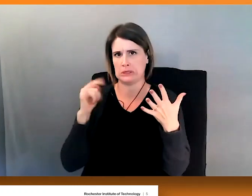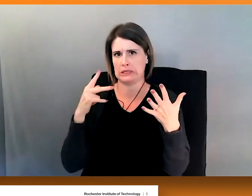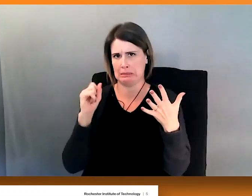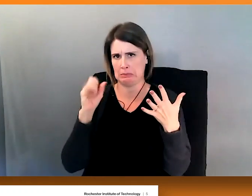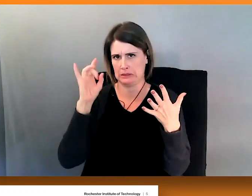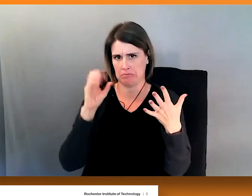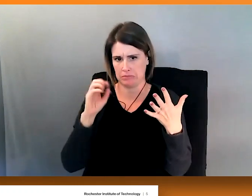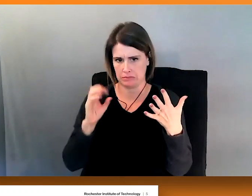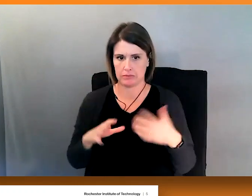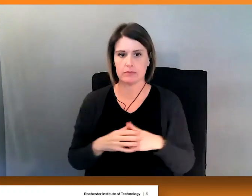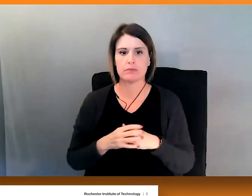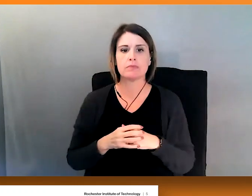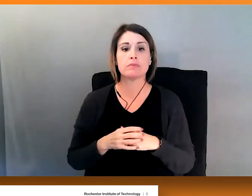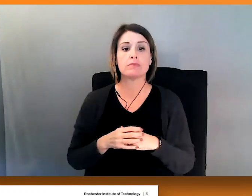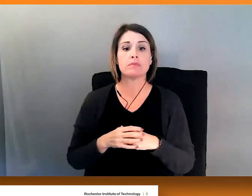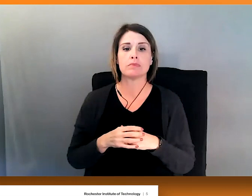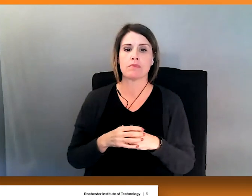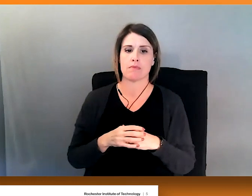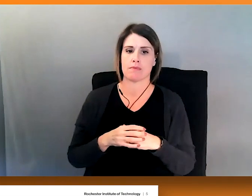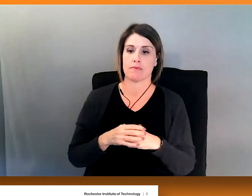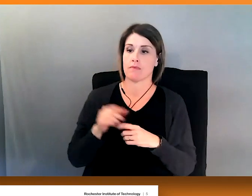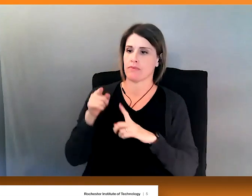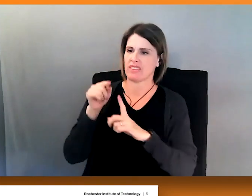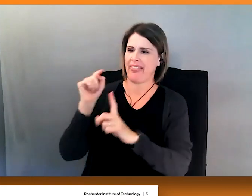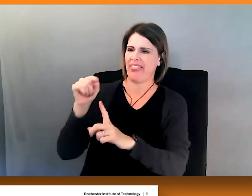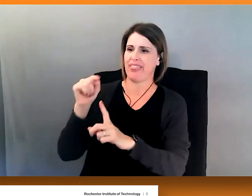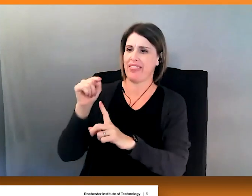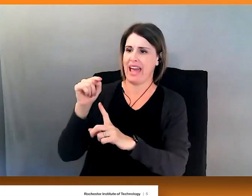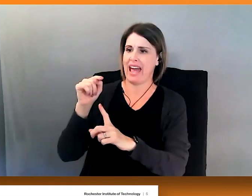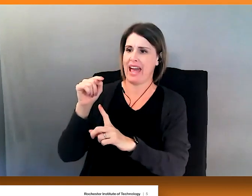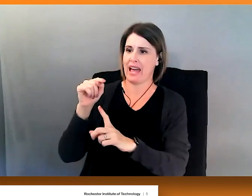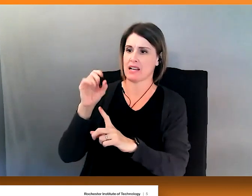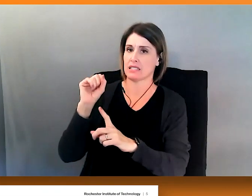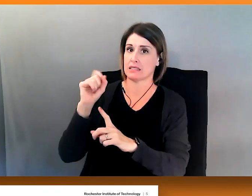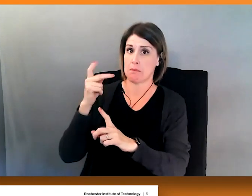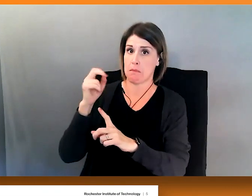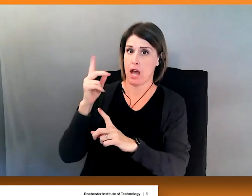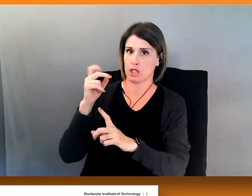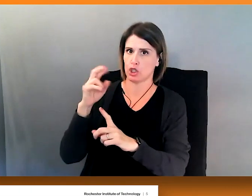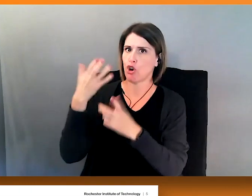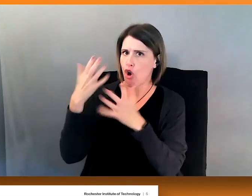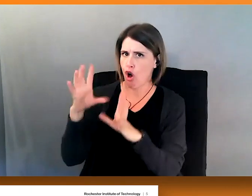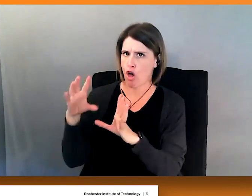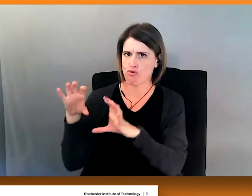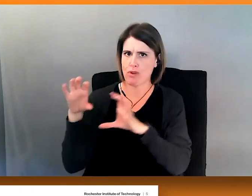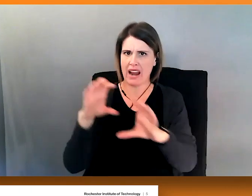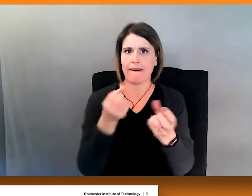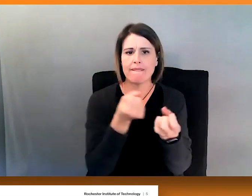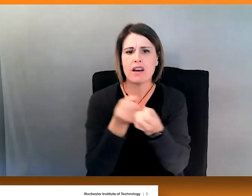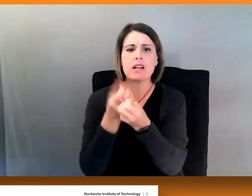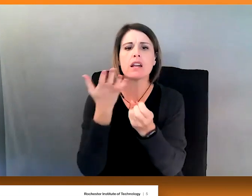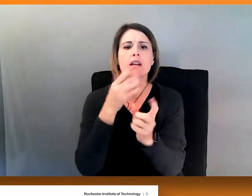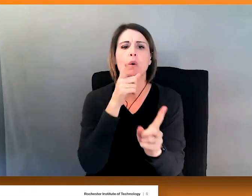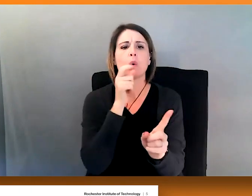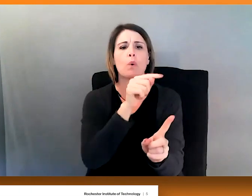What has that sponsor already funded? This will give you a good sense of what they're looking for.